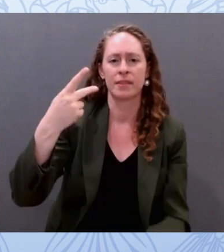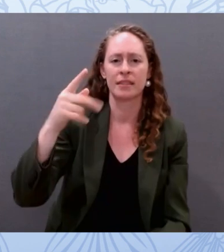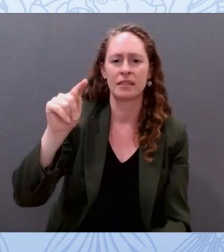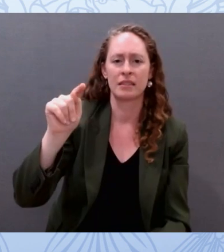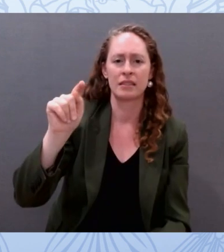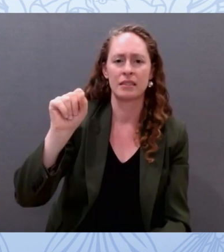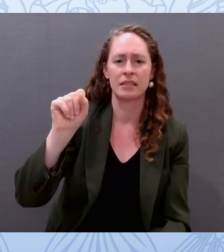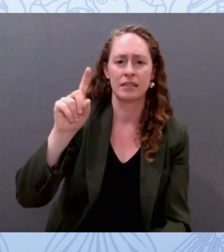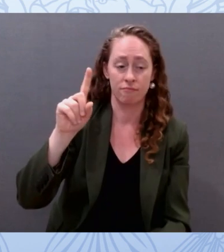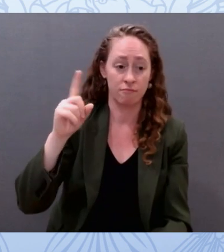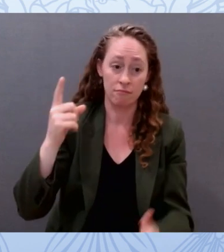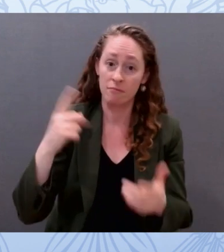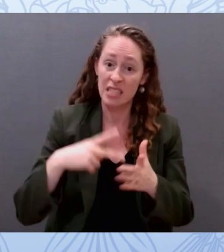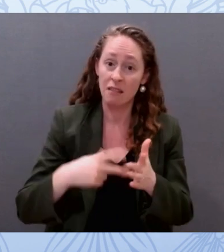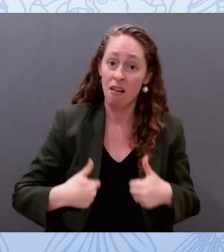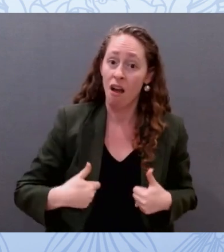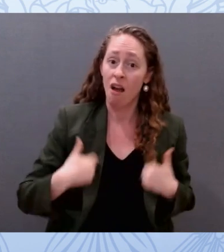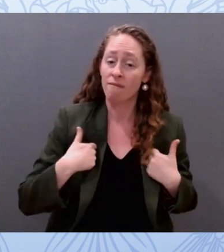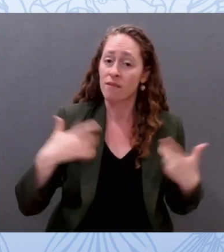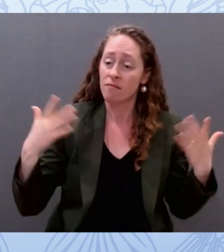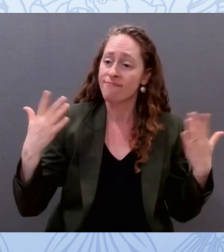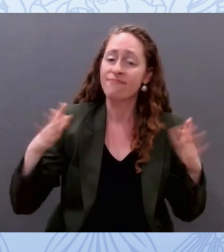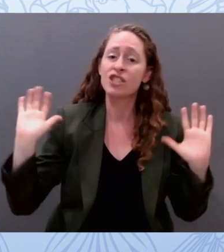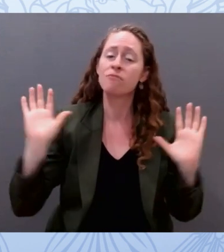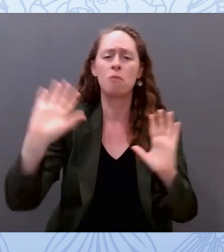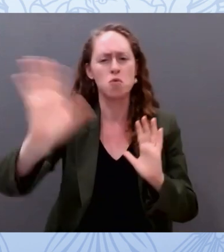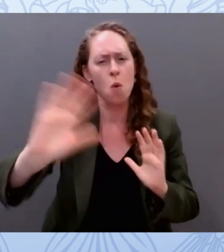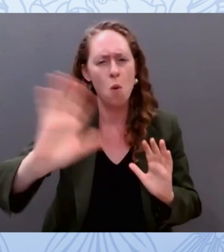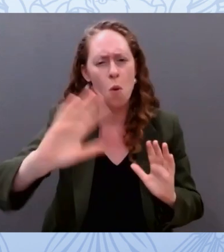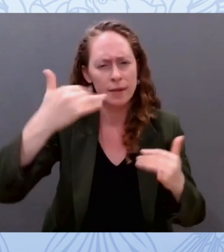He found treatment. He enrolled here in L.A. CC